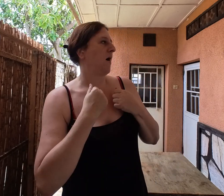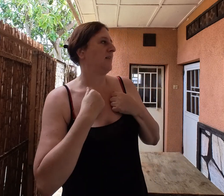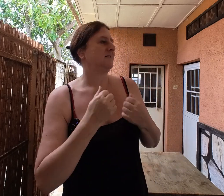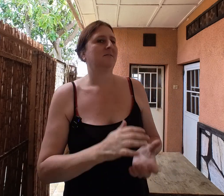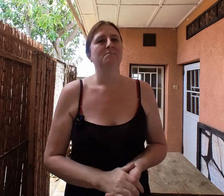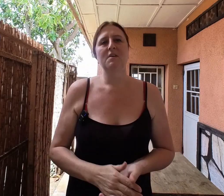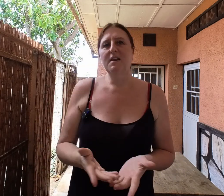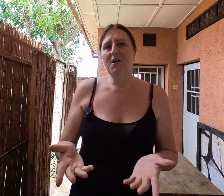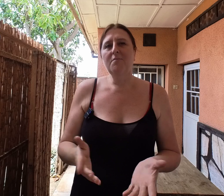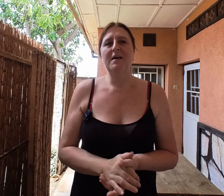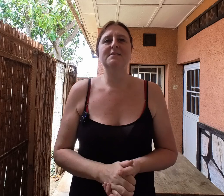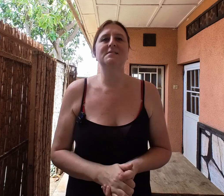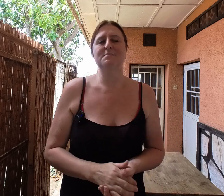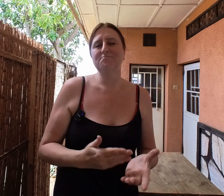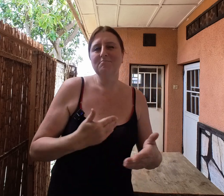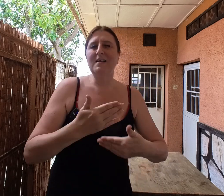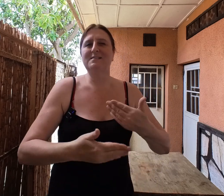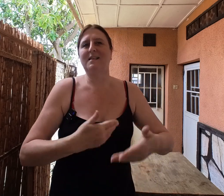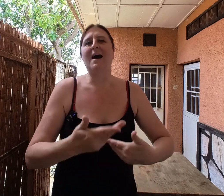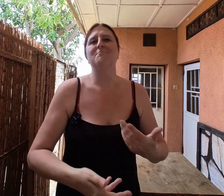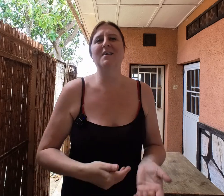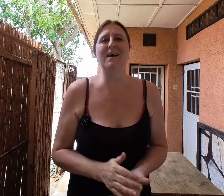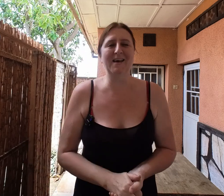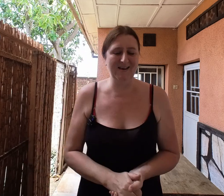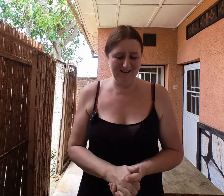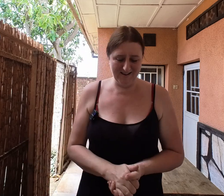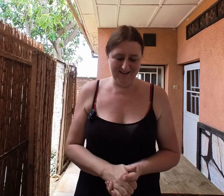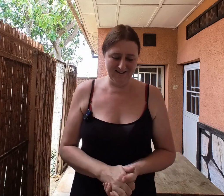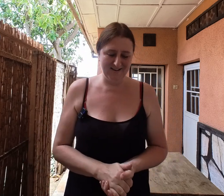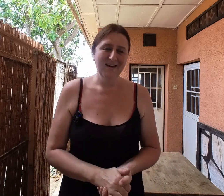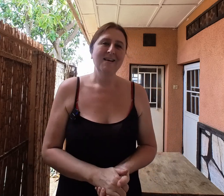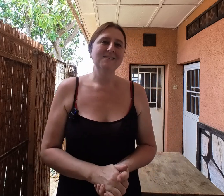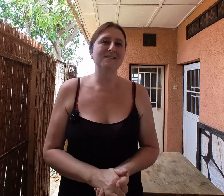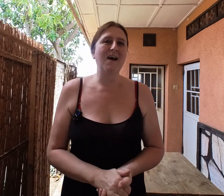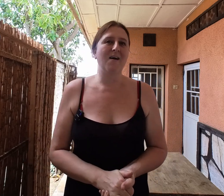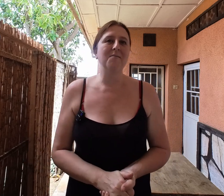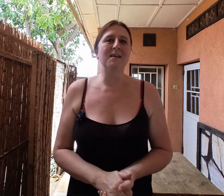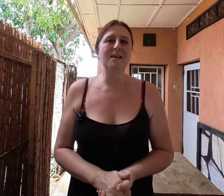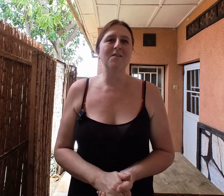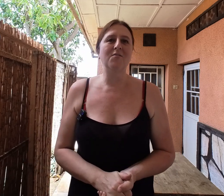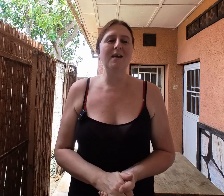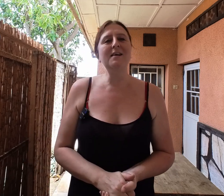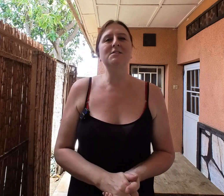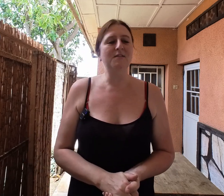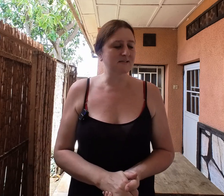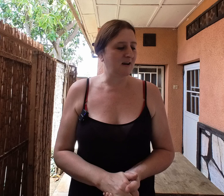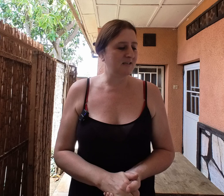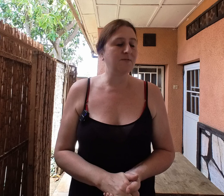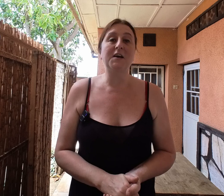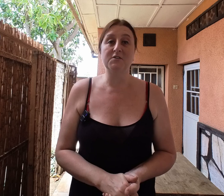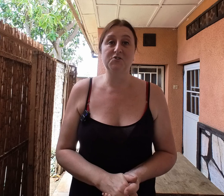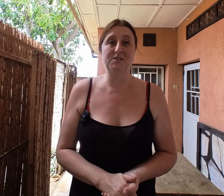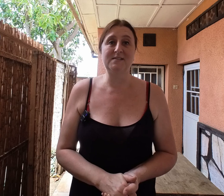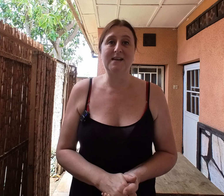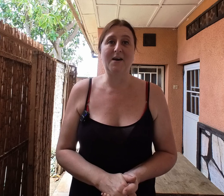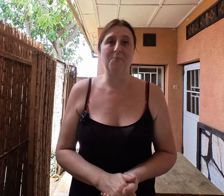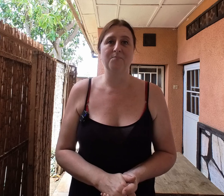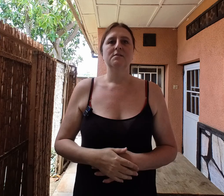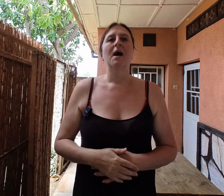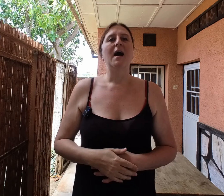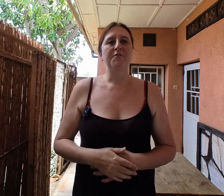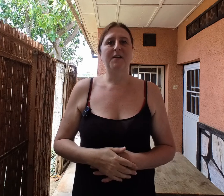'Rwanda.' You know, it's that. So, I'm going to go through each of the signs for countries now.